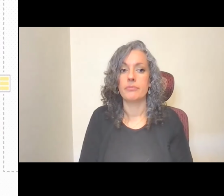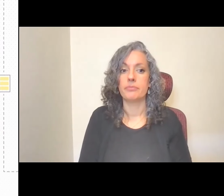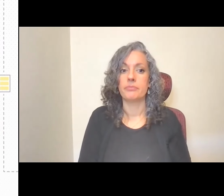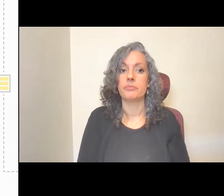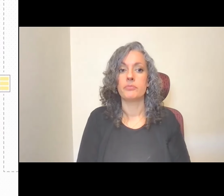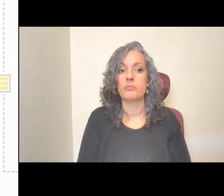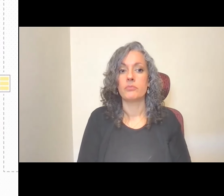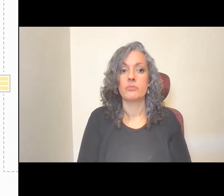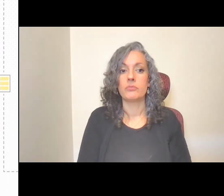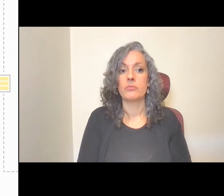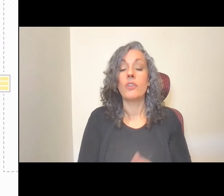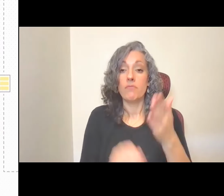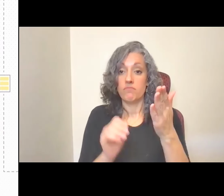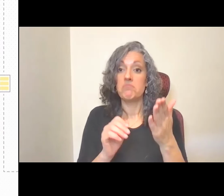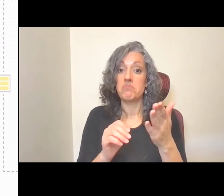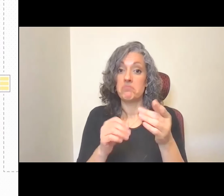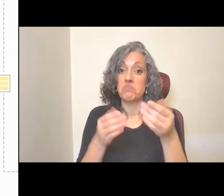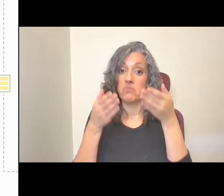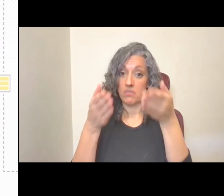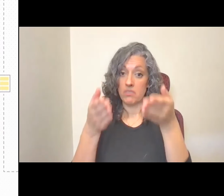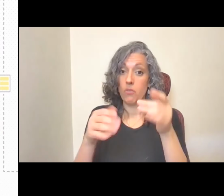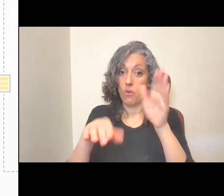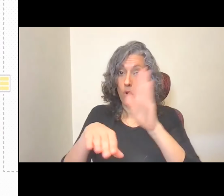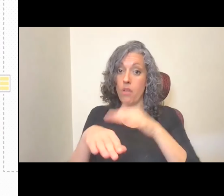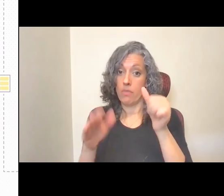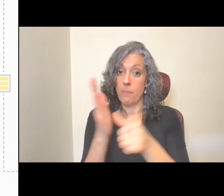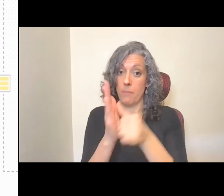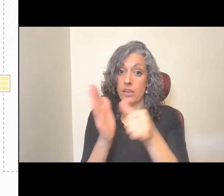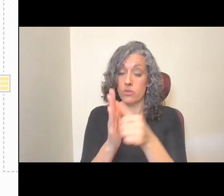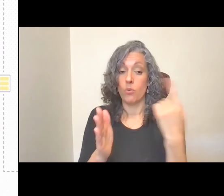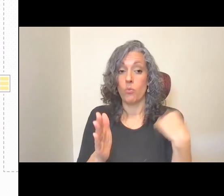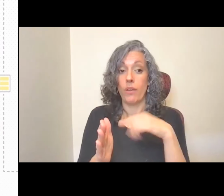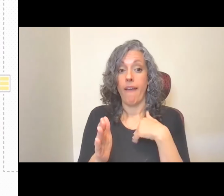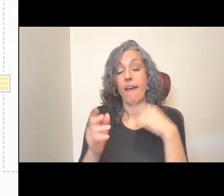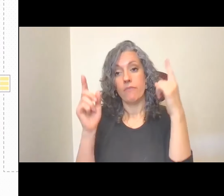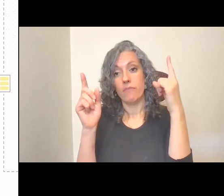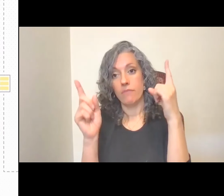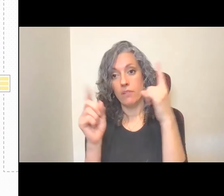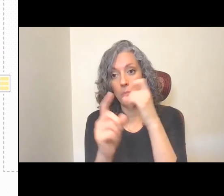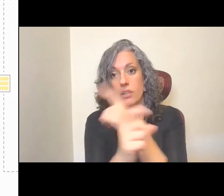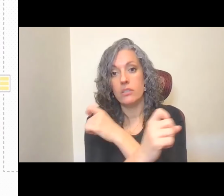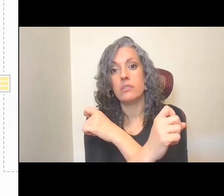them directly on the page. We have Jira ticket because we have a complex enterprise tool on